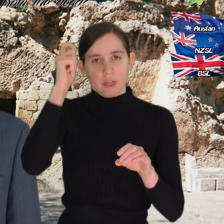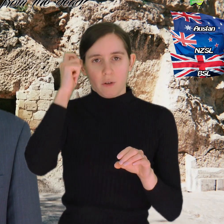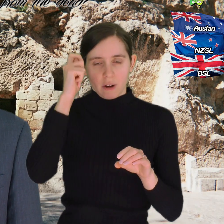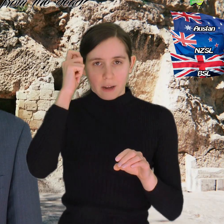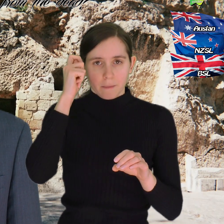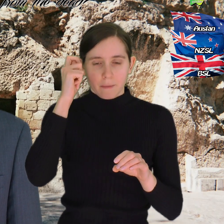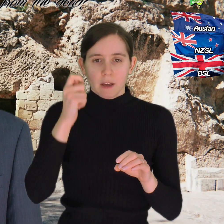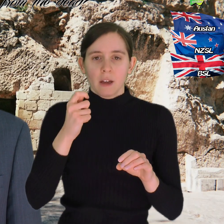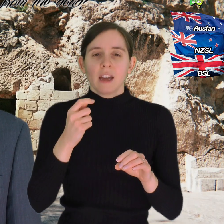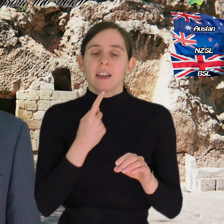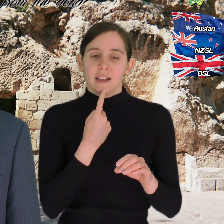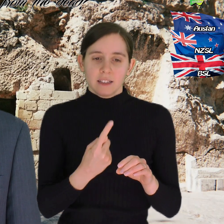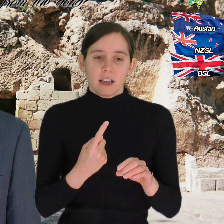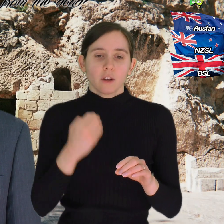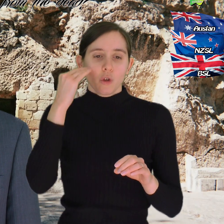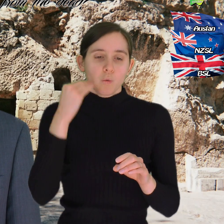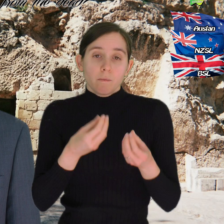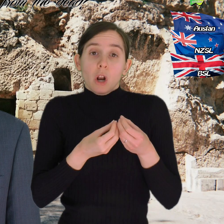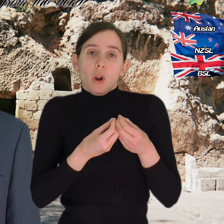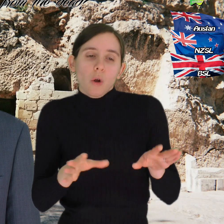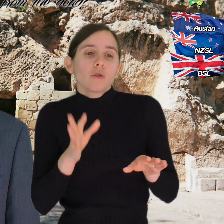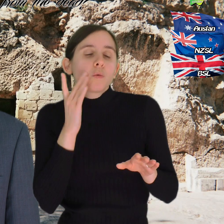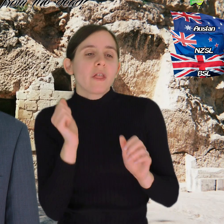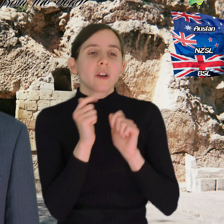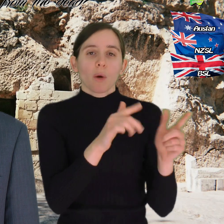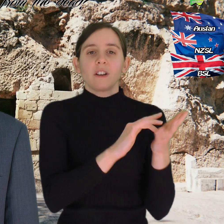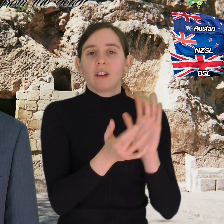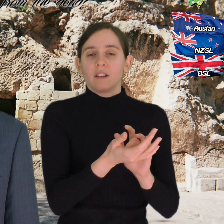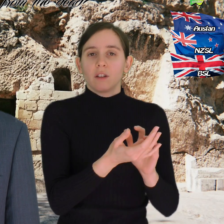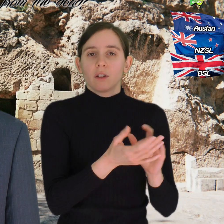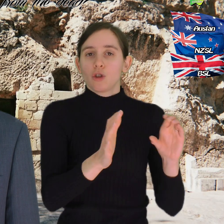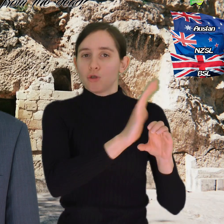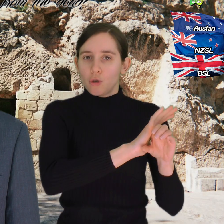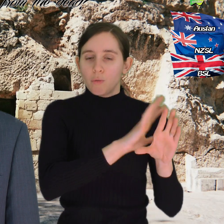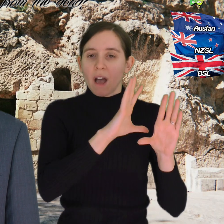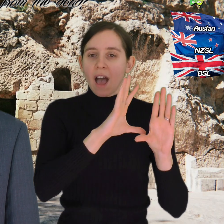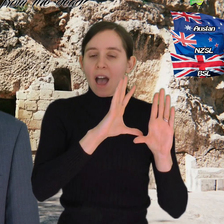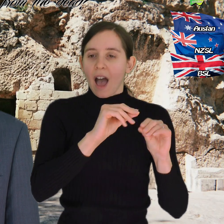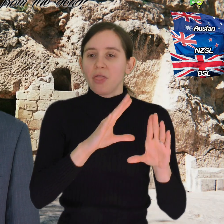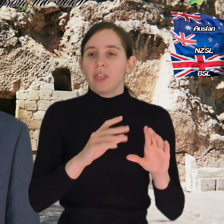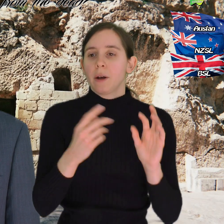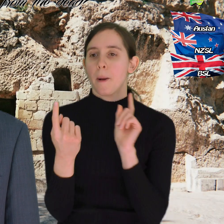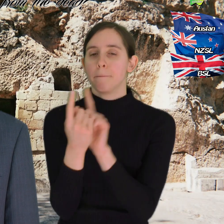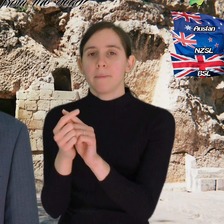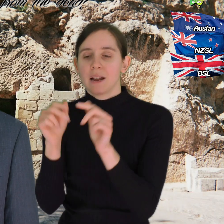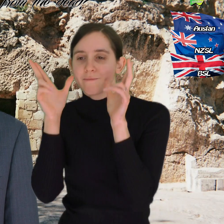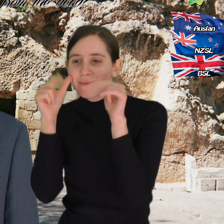It suggests that the women lost their way to Jesus' tomb and came across the caretaker of an empty tomb.